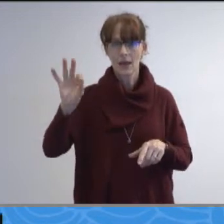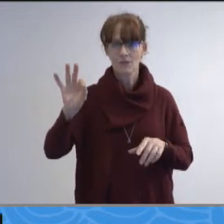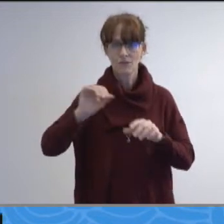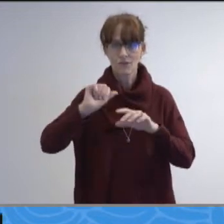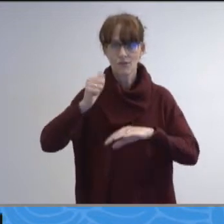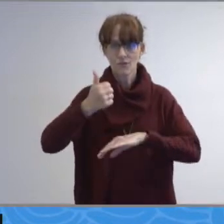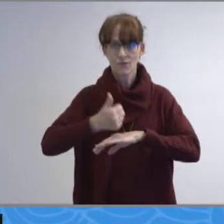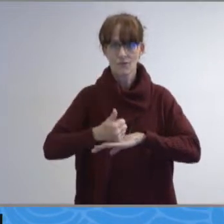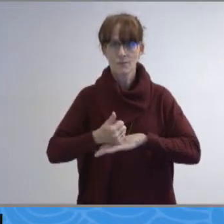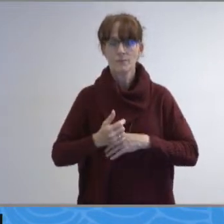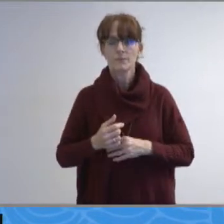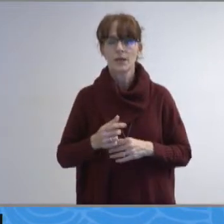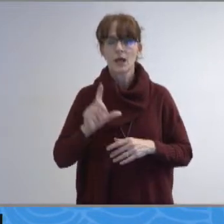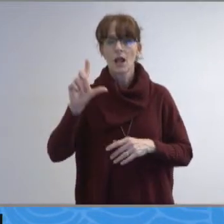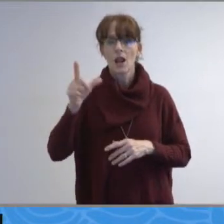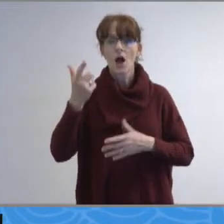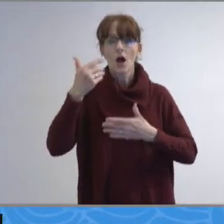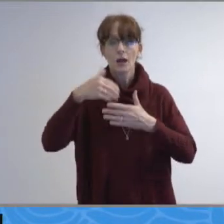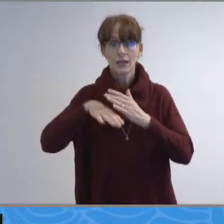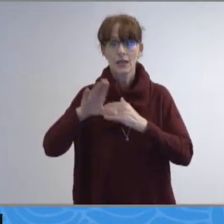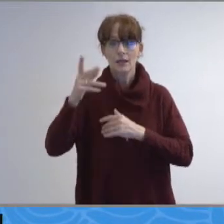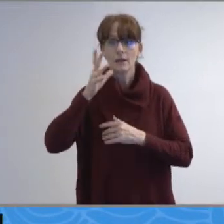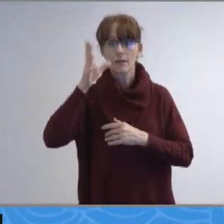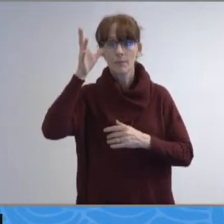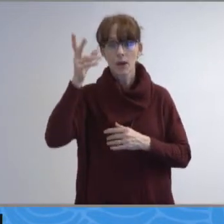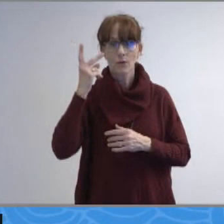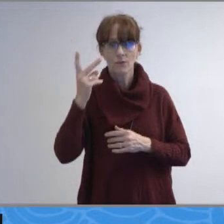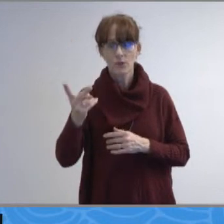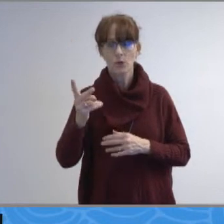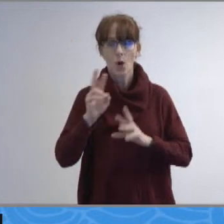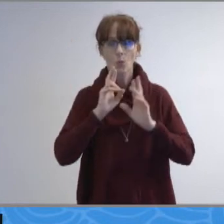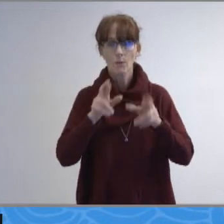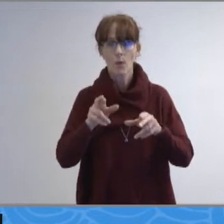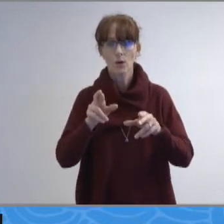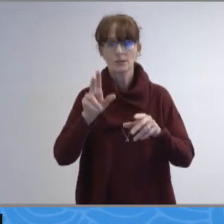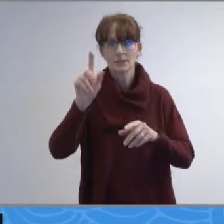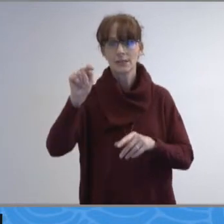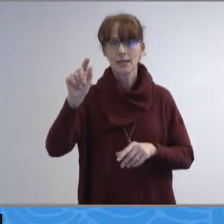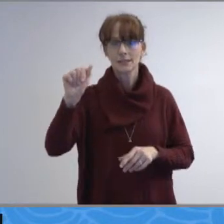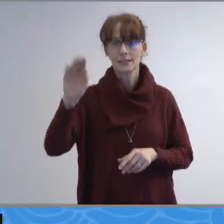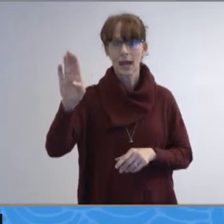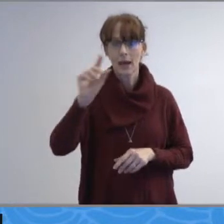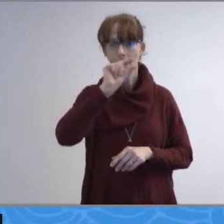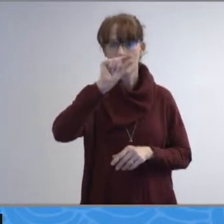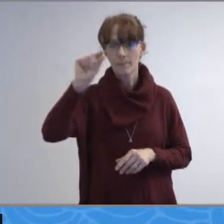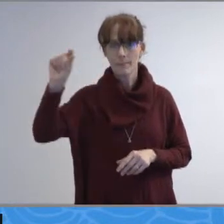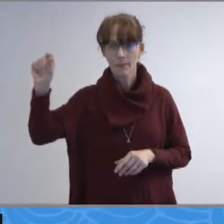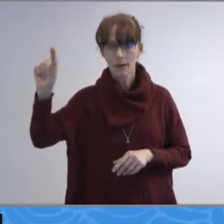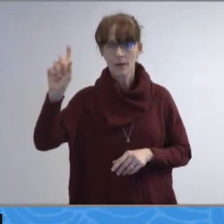When you log into Parent View, there will be a reports tab. And on that reports tab, you'll see among other things,